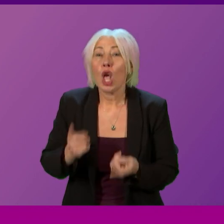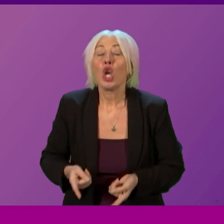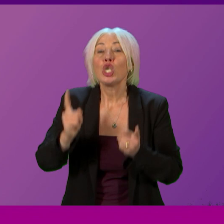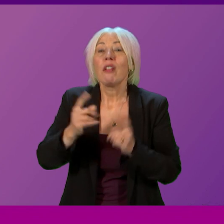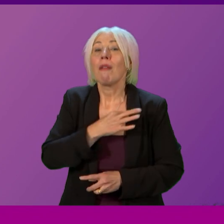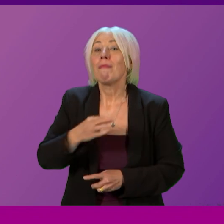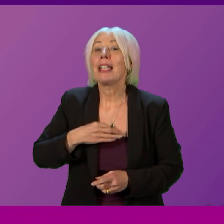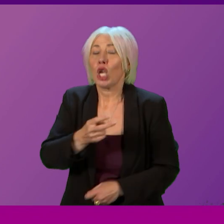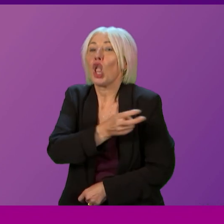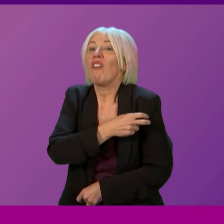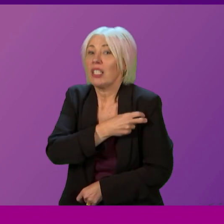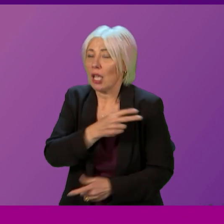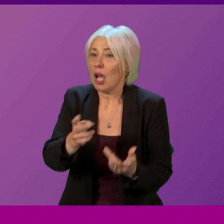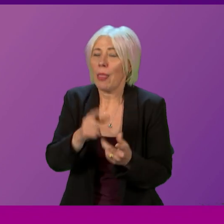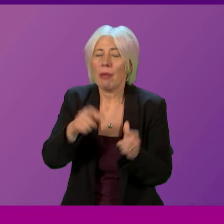were responsible for those decisions.